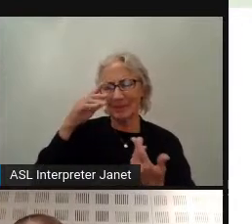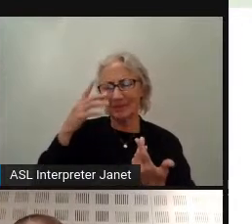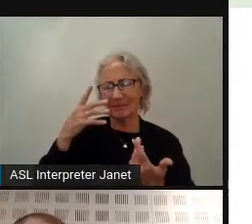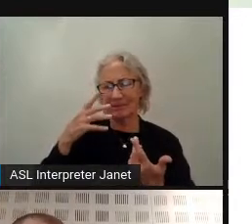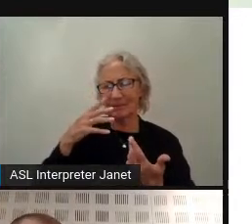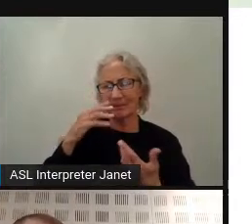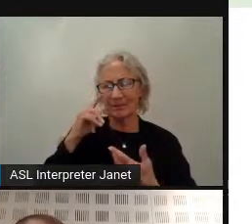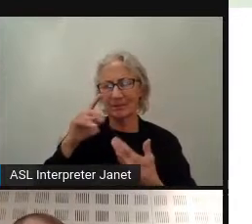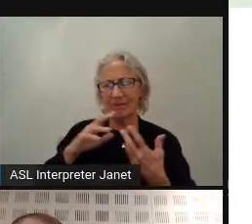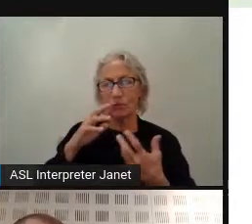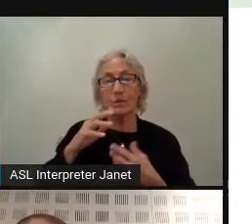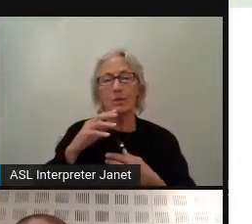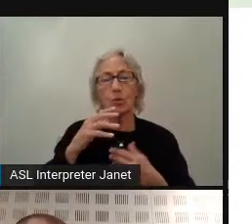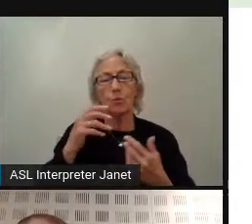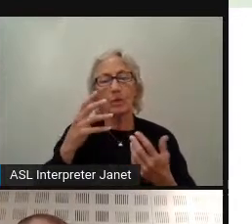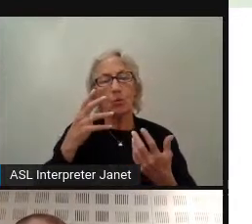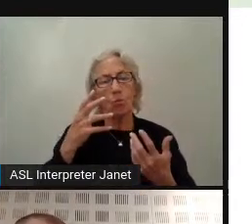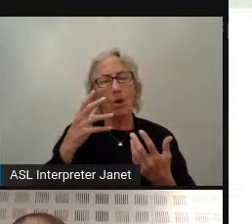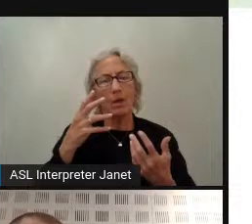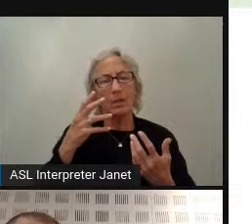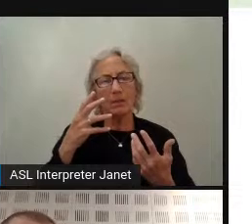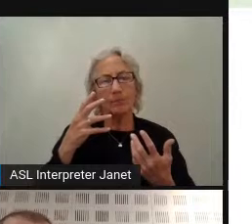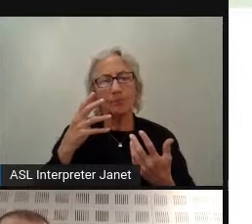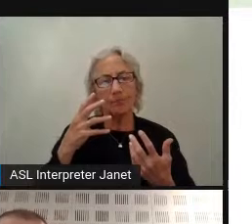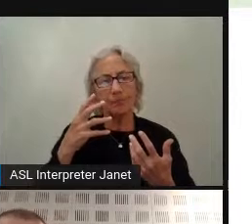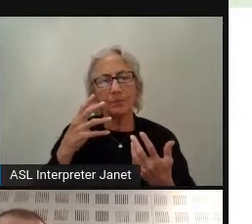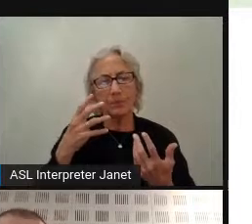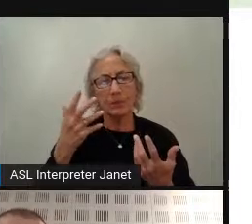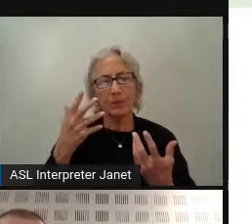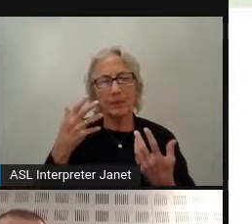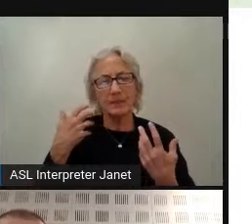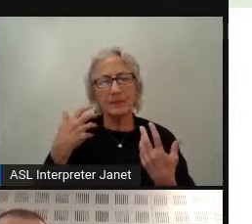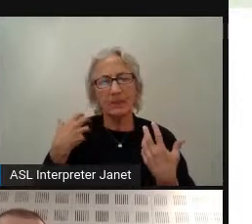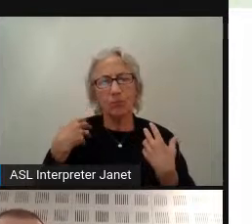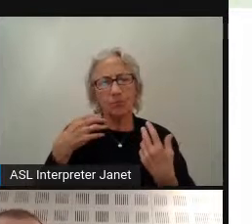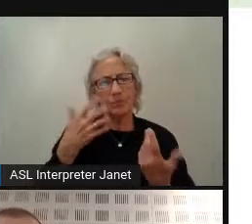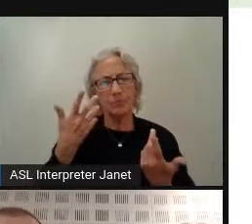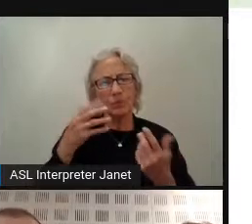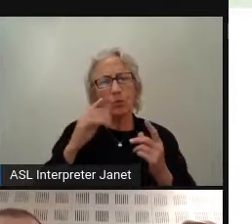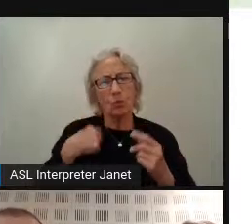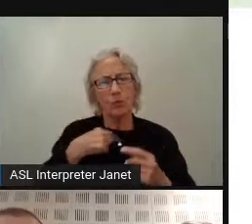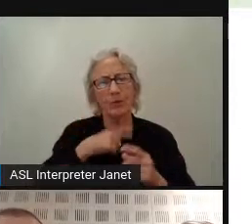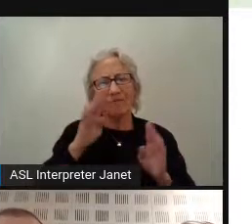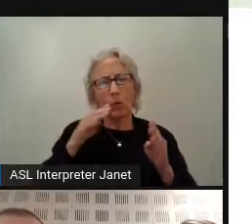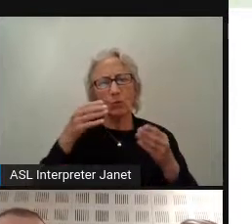want people sending us personal information because that is always a danger when it comes to sending e-mails. At least for